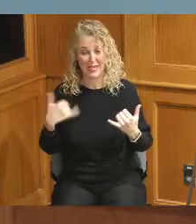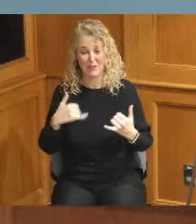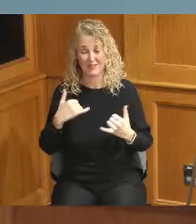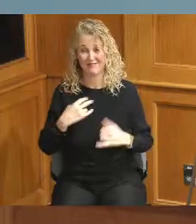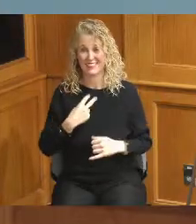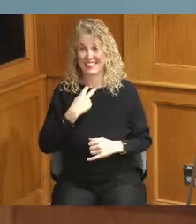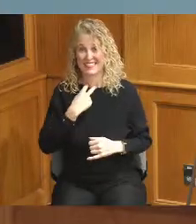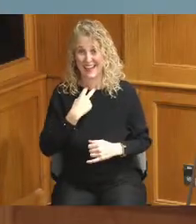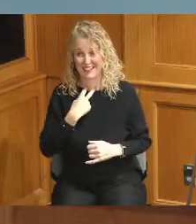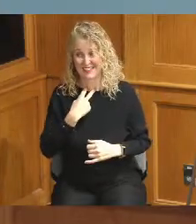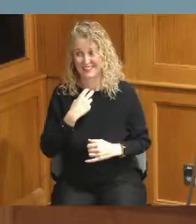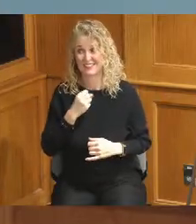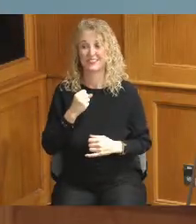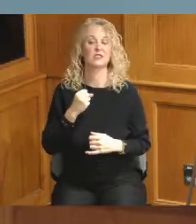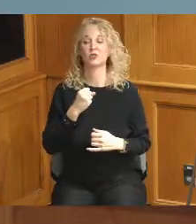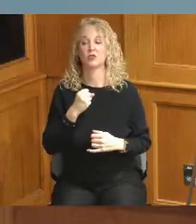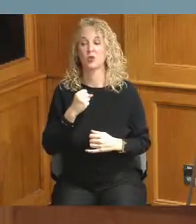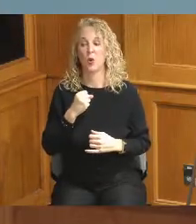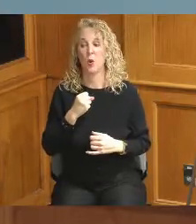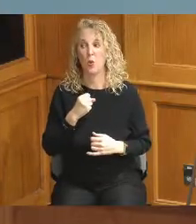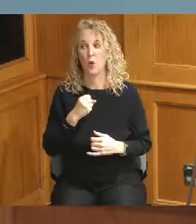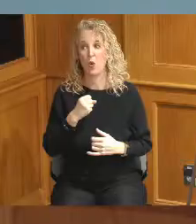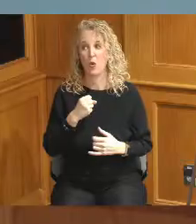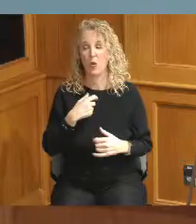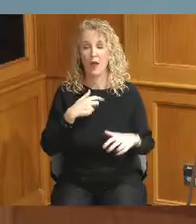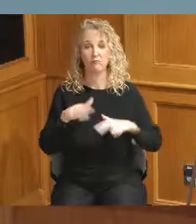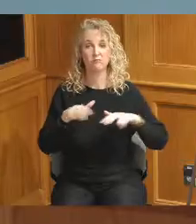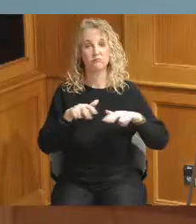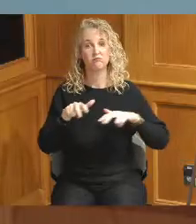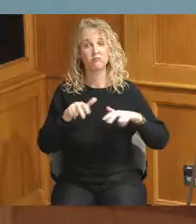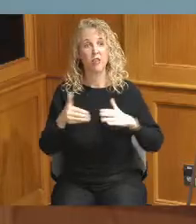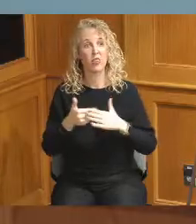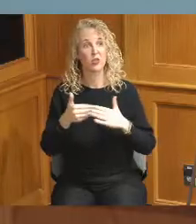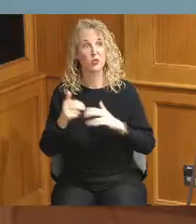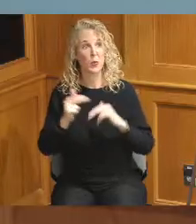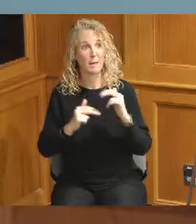are working and I walk around in this news space and I and I think I'm going to need